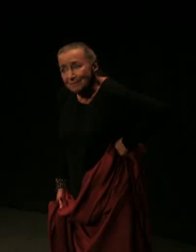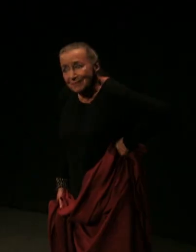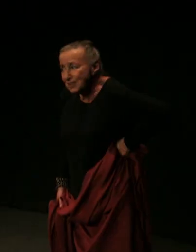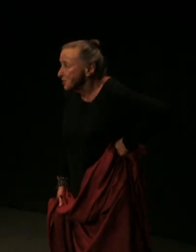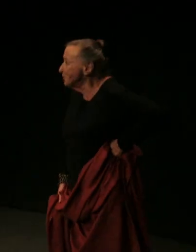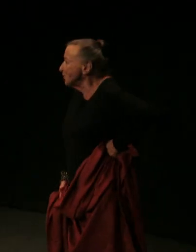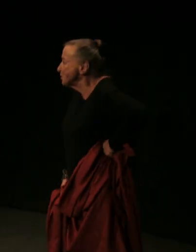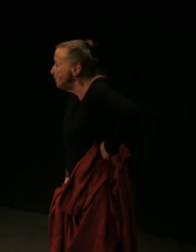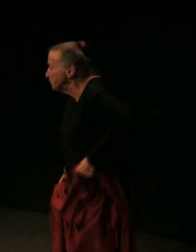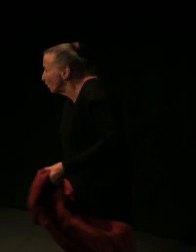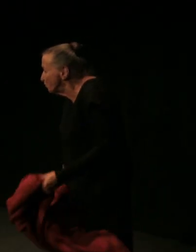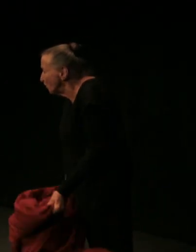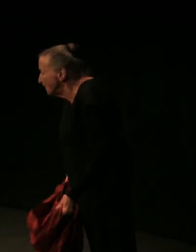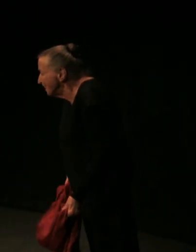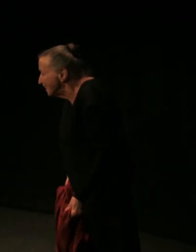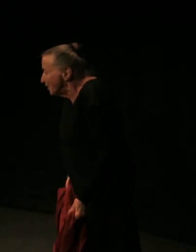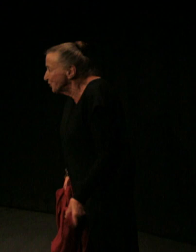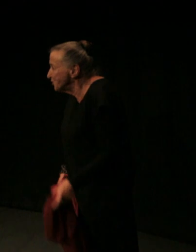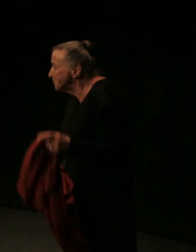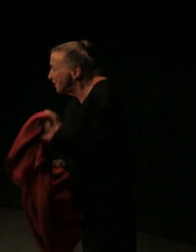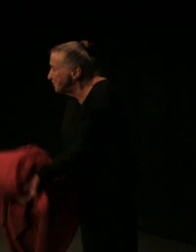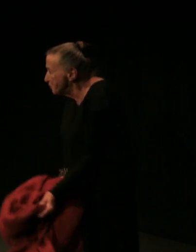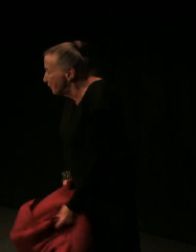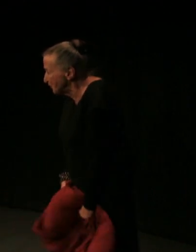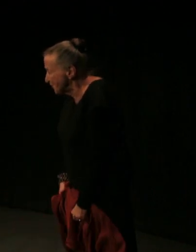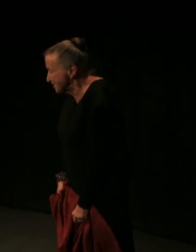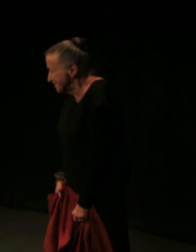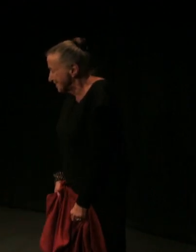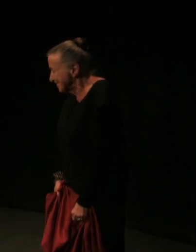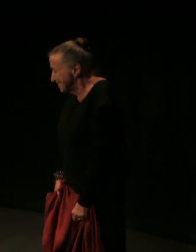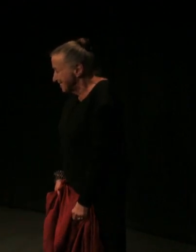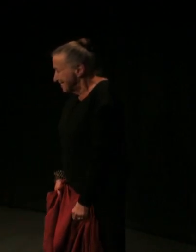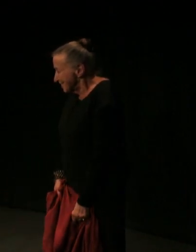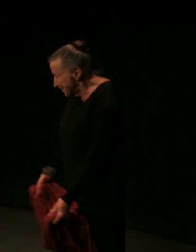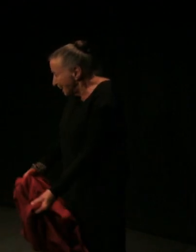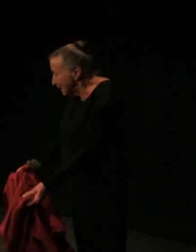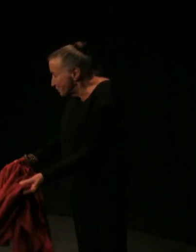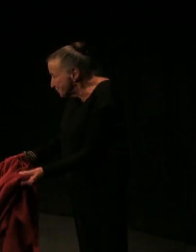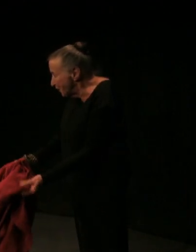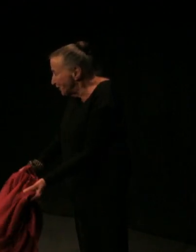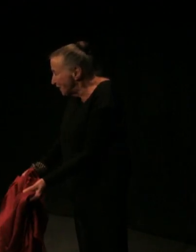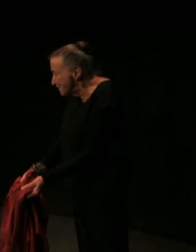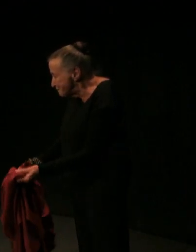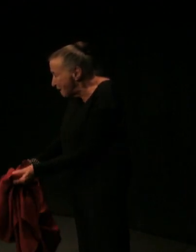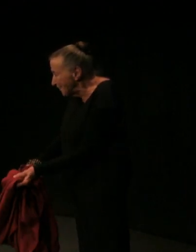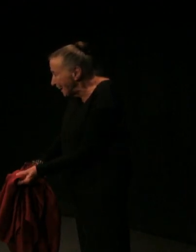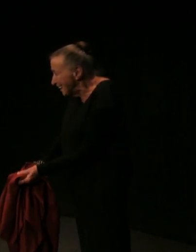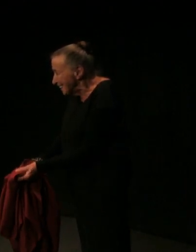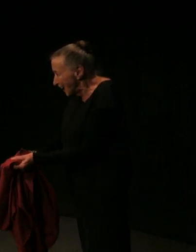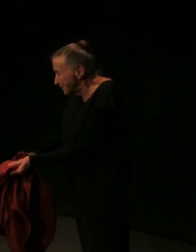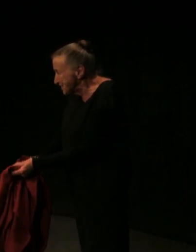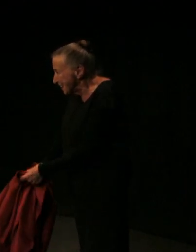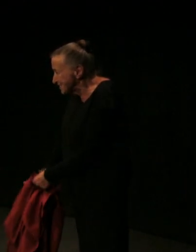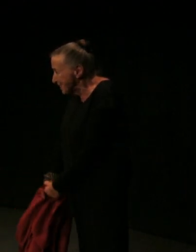The stocks were smashed, the ropes cut. Liberated, the gentry rushed to where the wagons waited